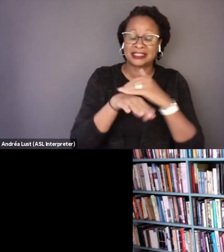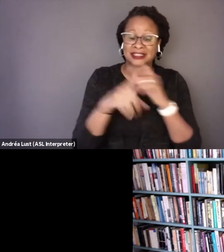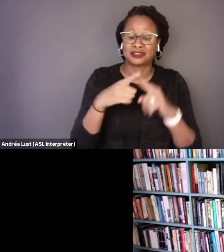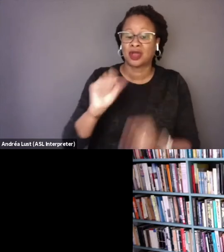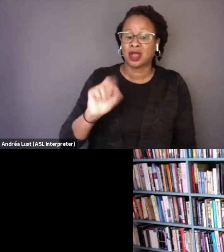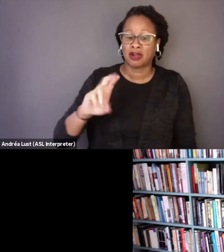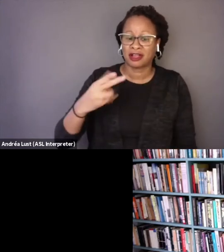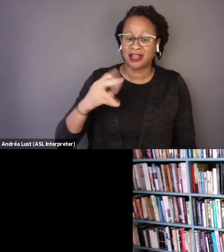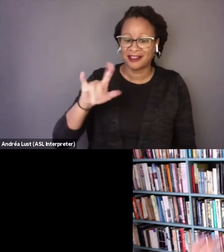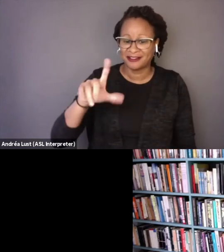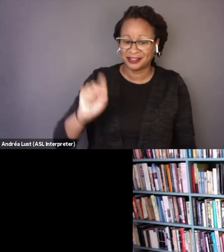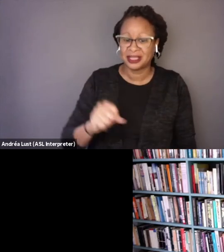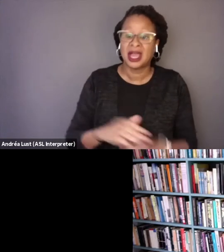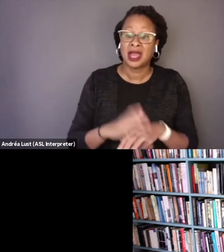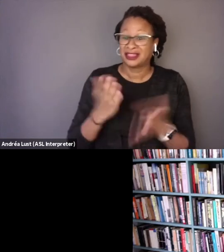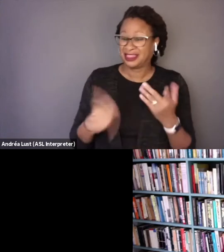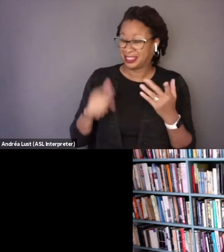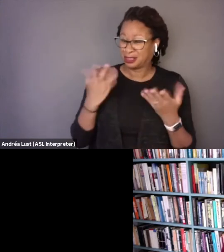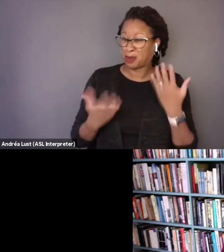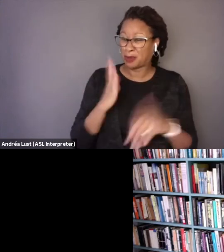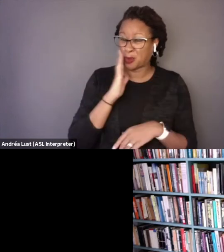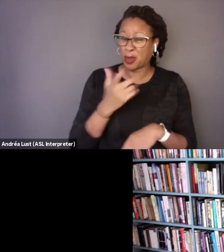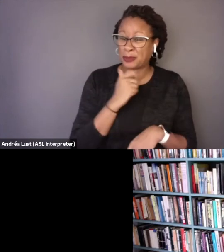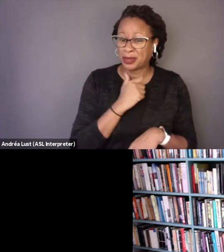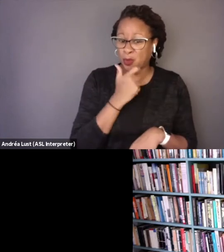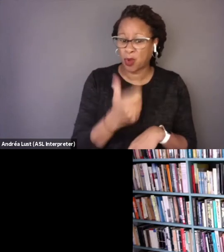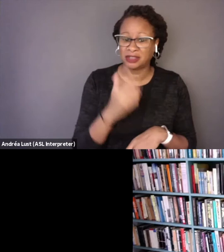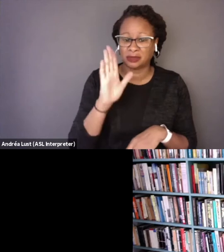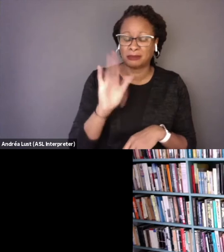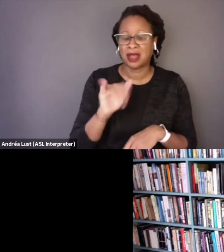by other documentary filmmakers, I'll probably go into a little more detail than I would with the general public.